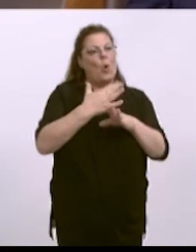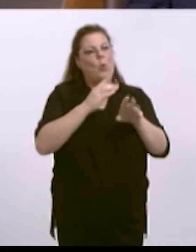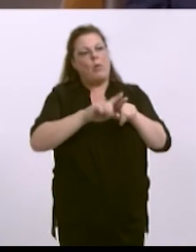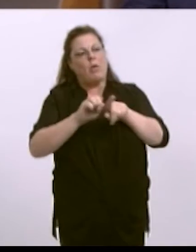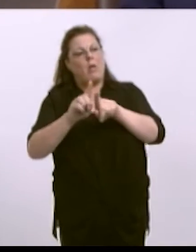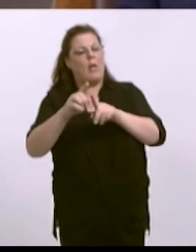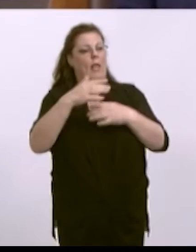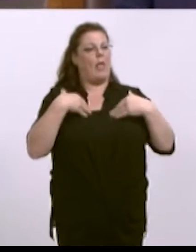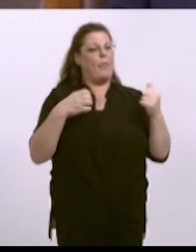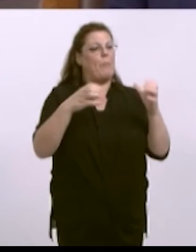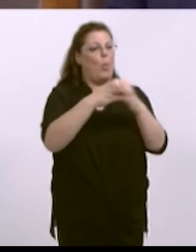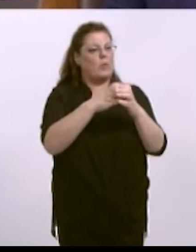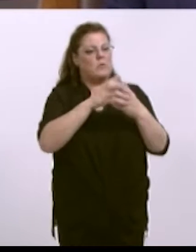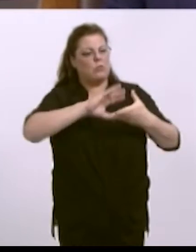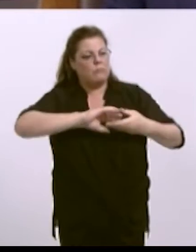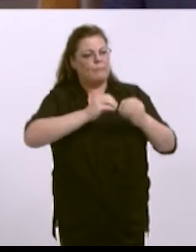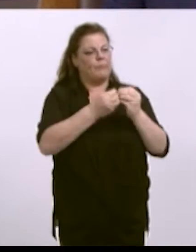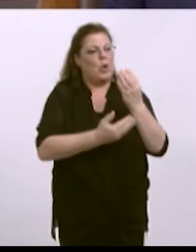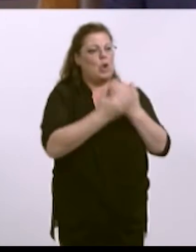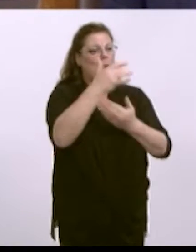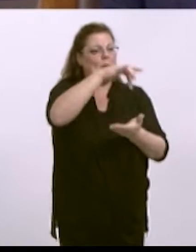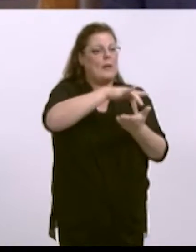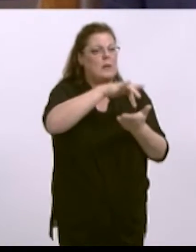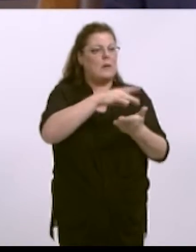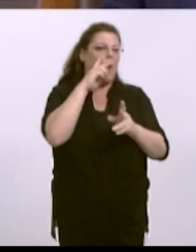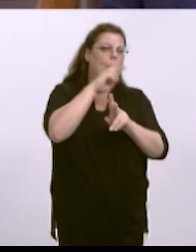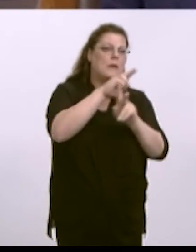Iíve seen them being opened all across Walesómodern facilities where practices can keep their